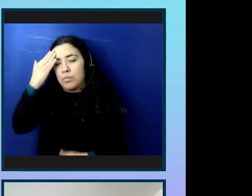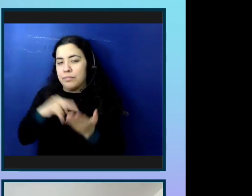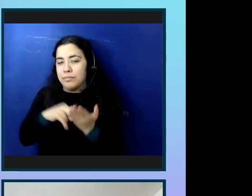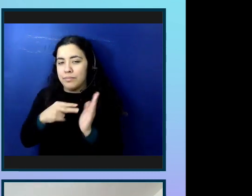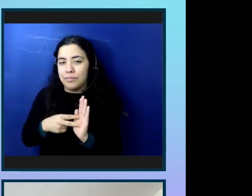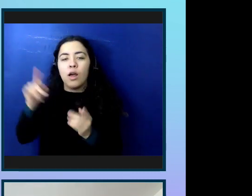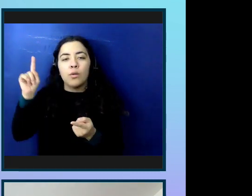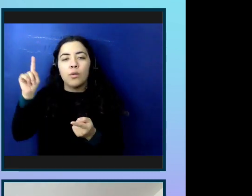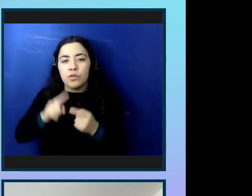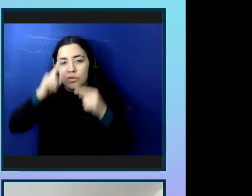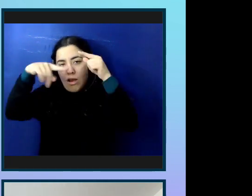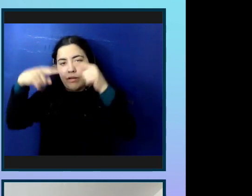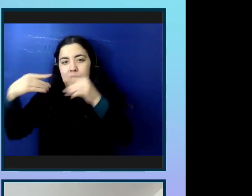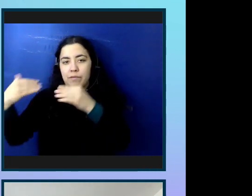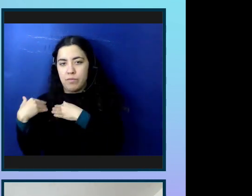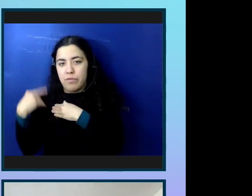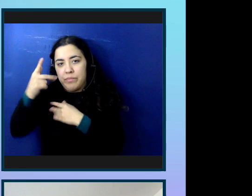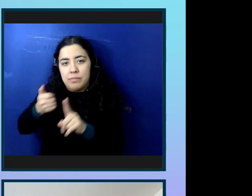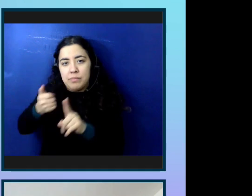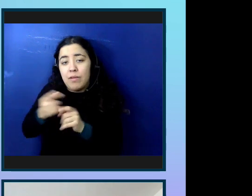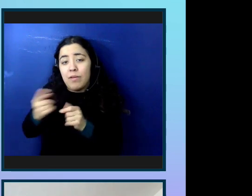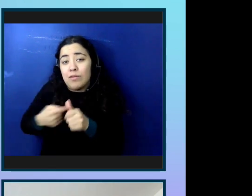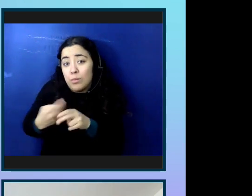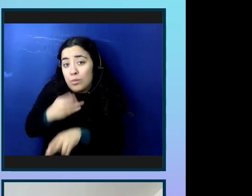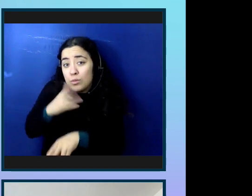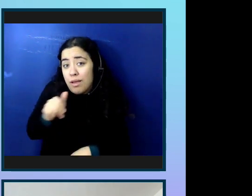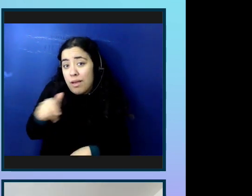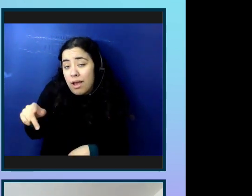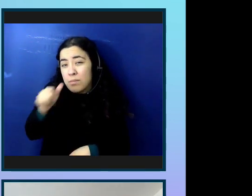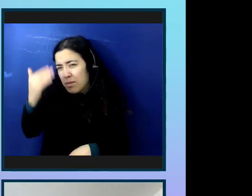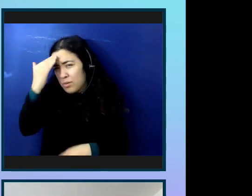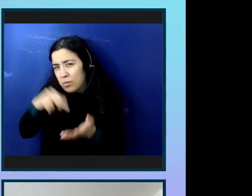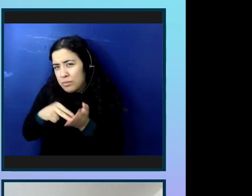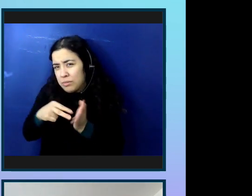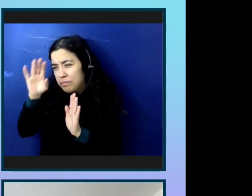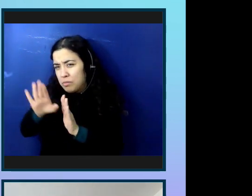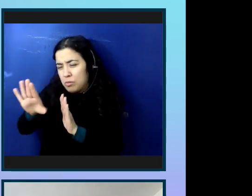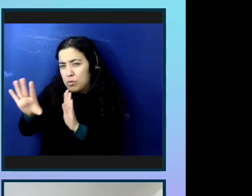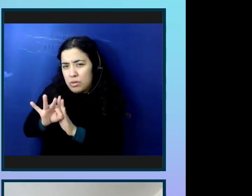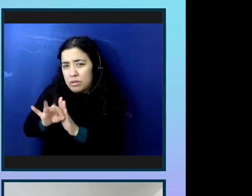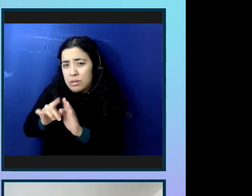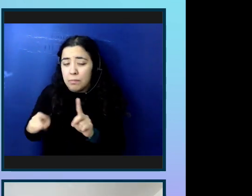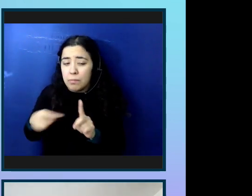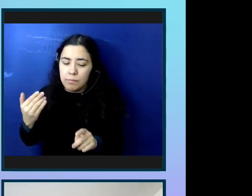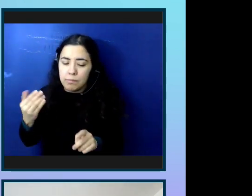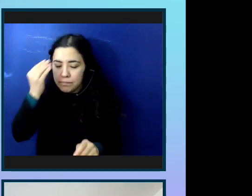for the first time or maybe just aren't familiar with the icons that you're using. But I will say that I've never been upset